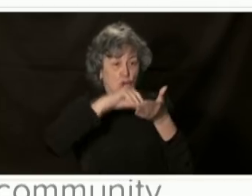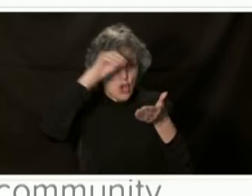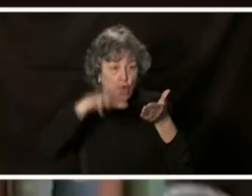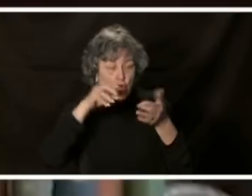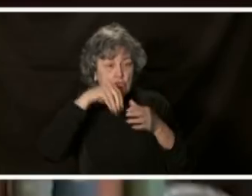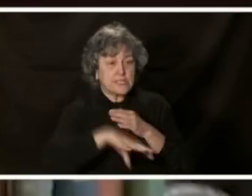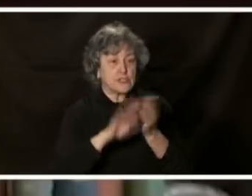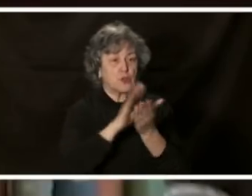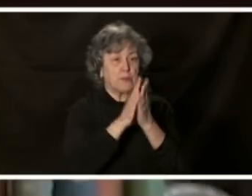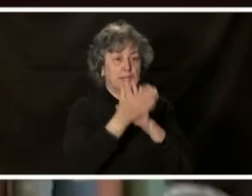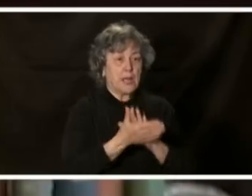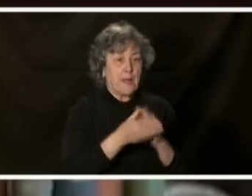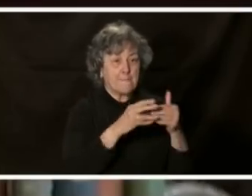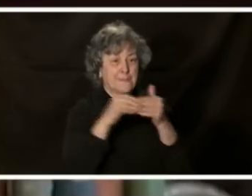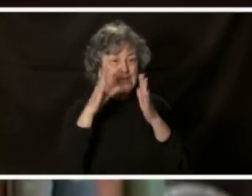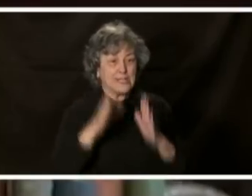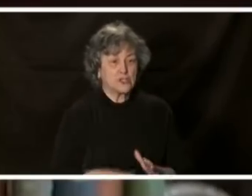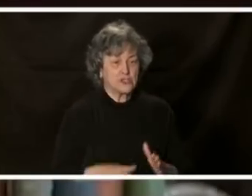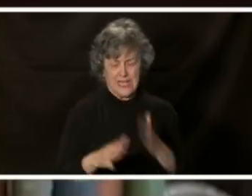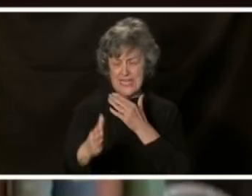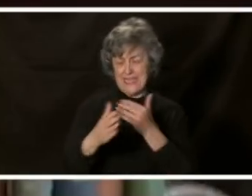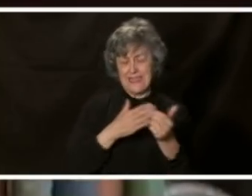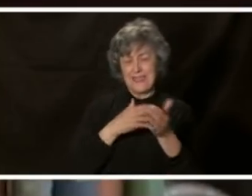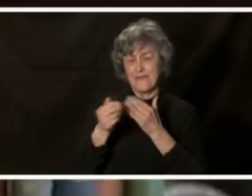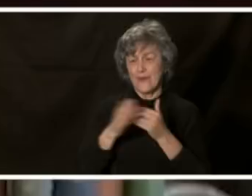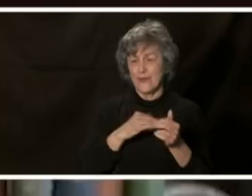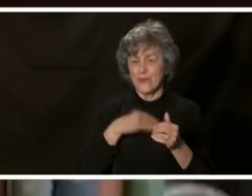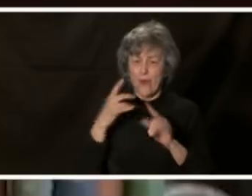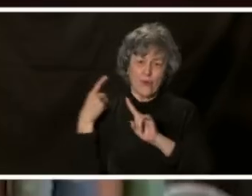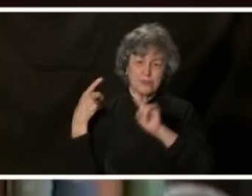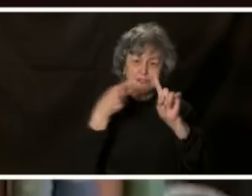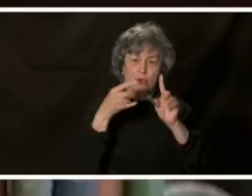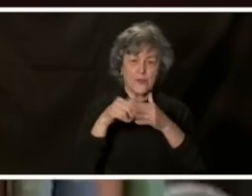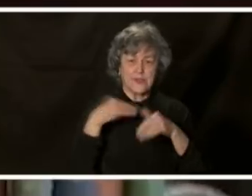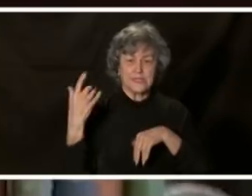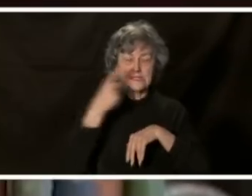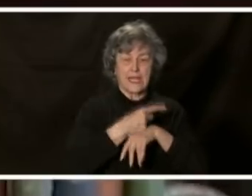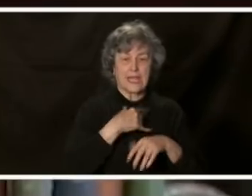EVEN THOUGH TODAY WE MARK THIS TRANSITION IN THIS VIRTUAL CEREMONY,